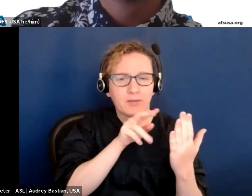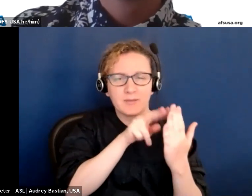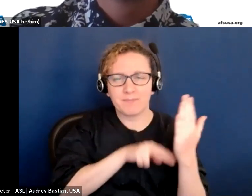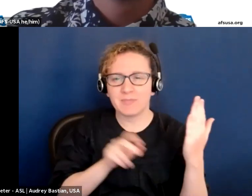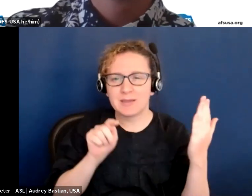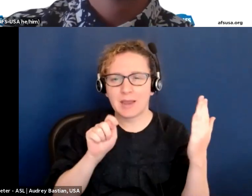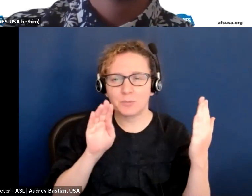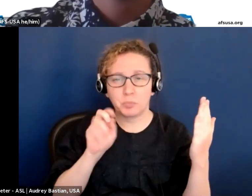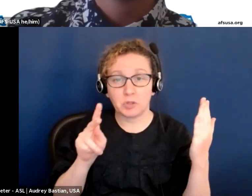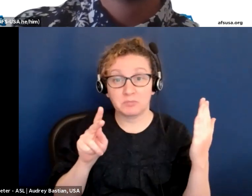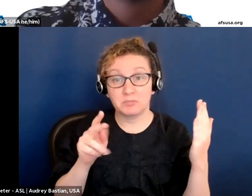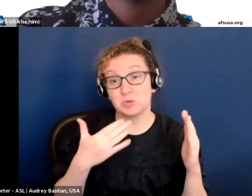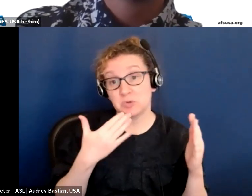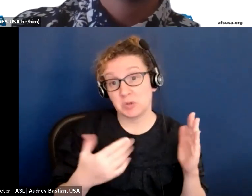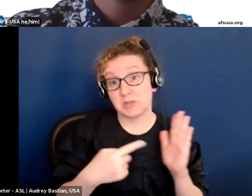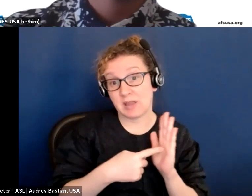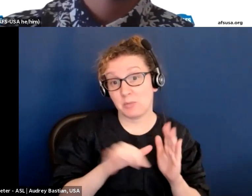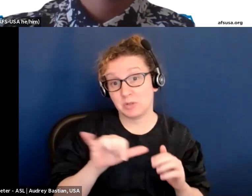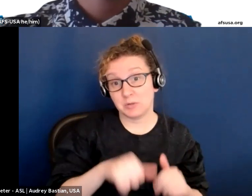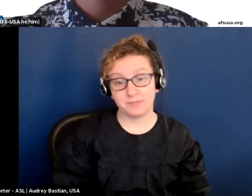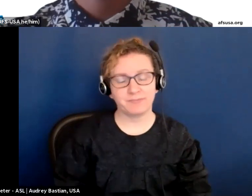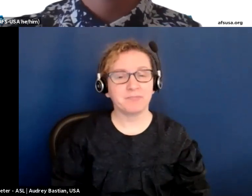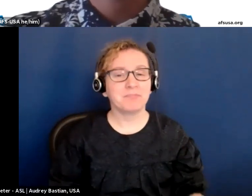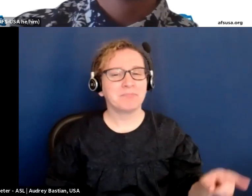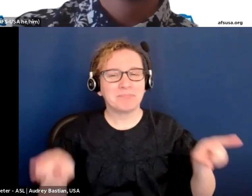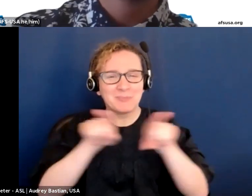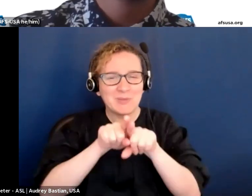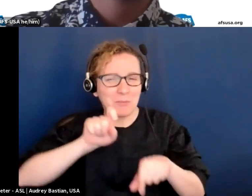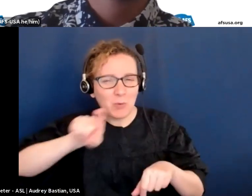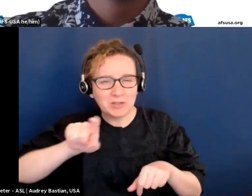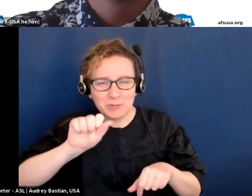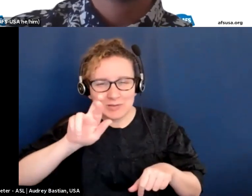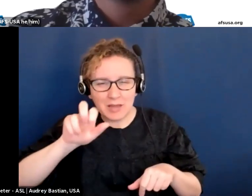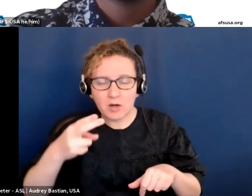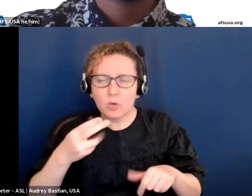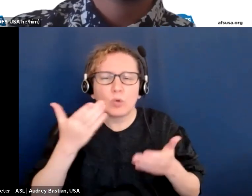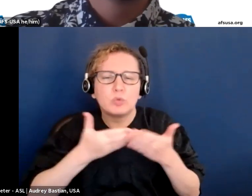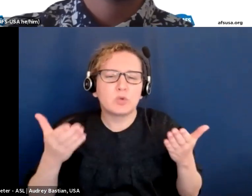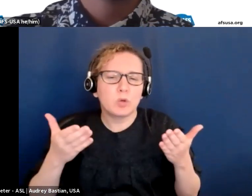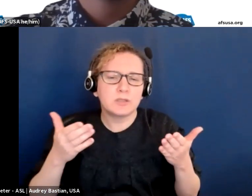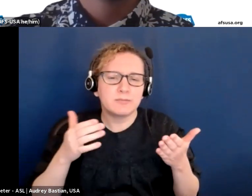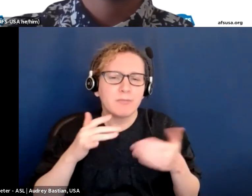I will direct the same question to Sarah, what resources are available in terms of disability access abroad?